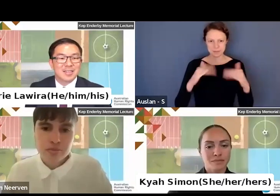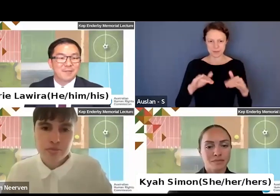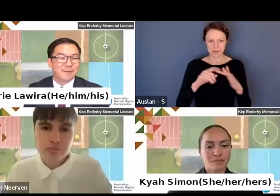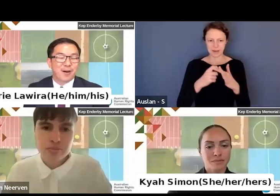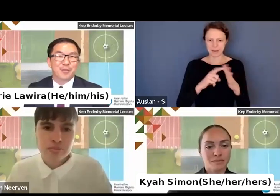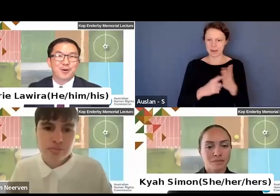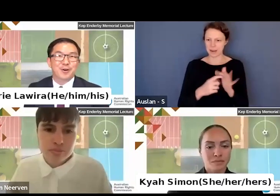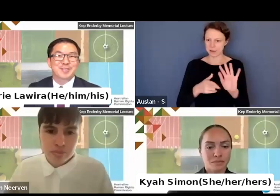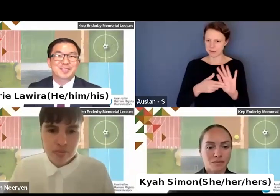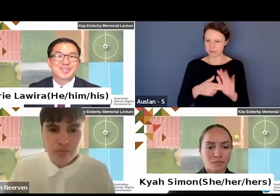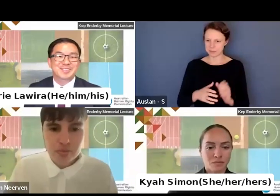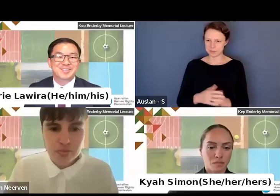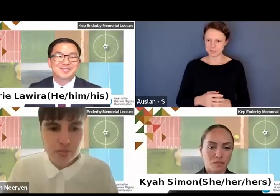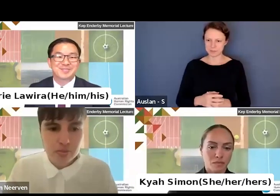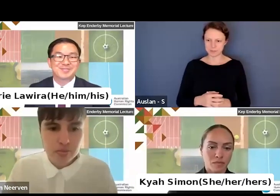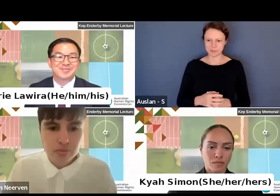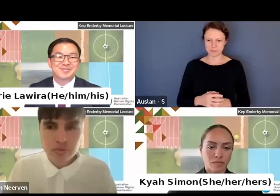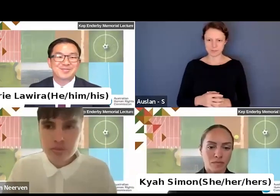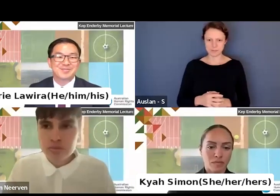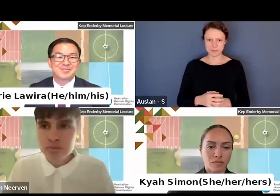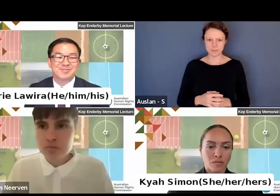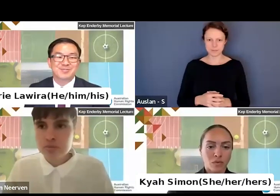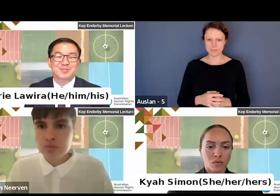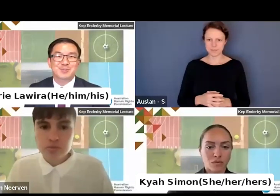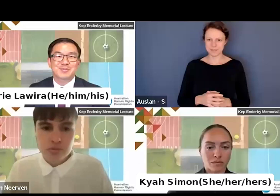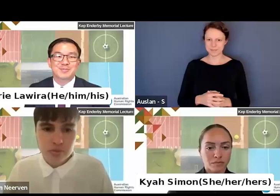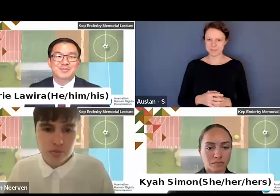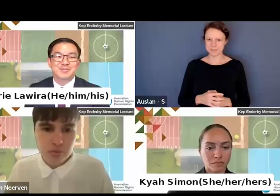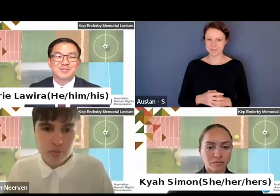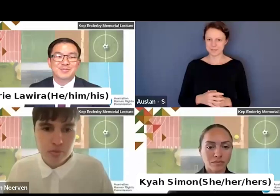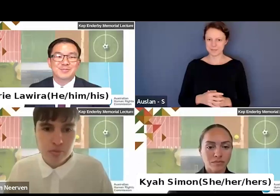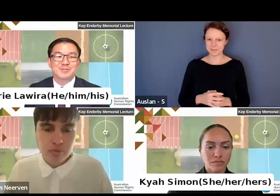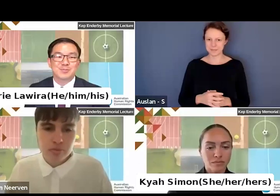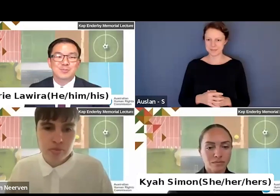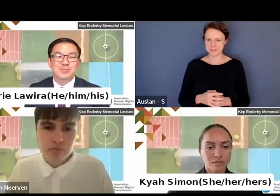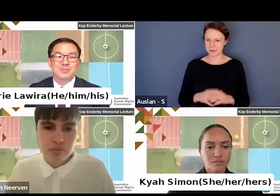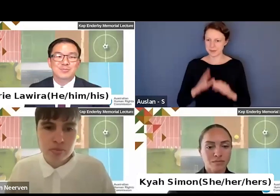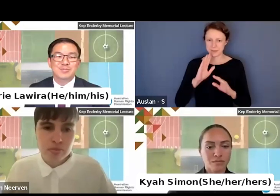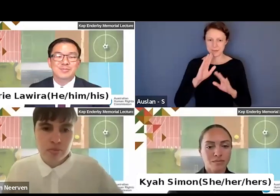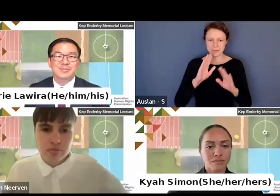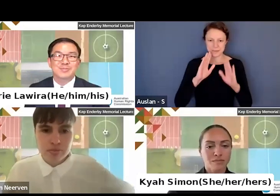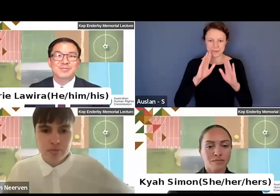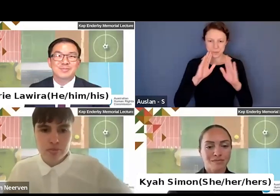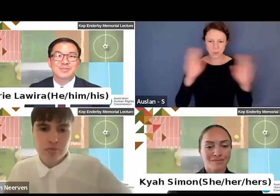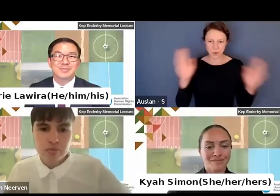Do you have any final thoughts? I thought it was a fabulous oration. Ellen, thank you so much.